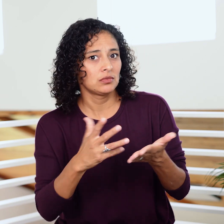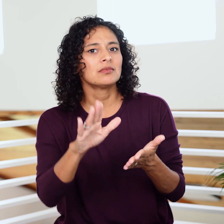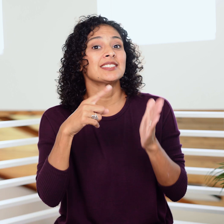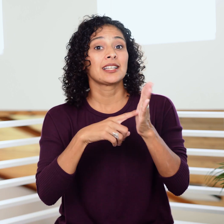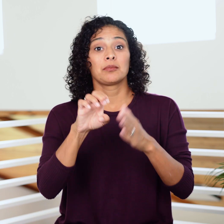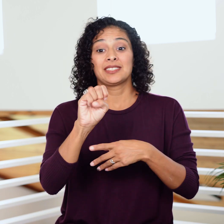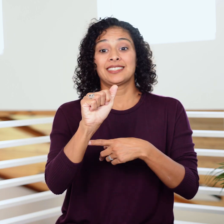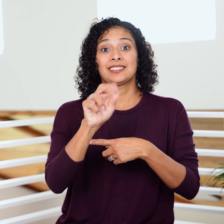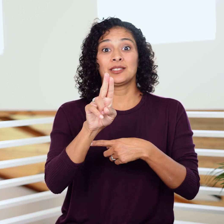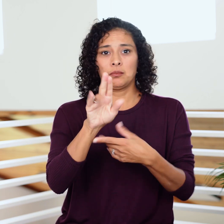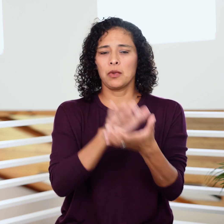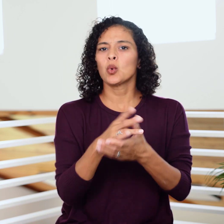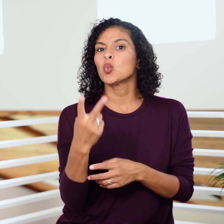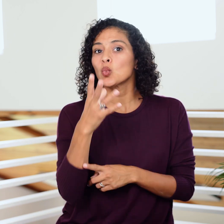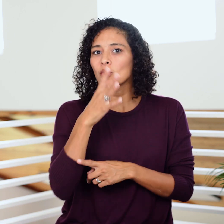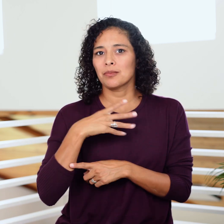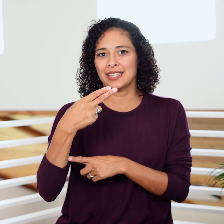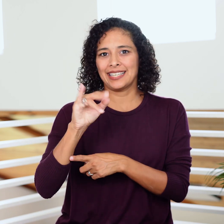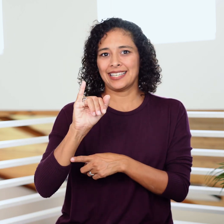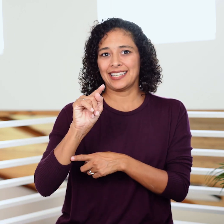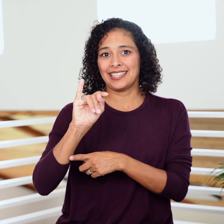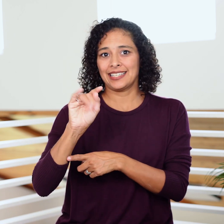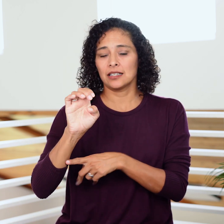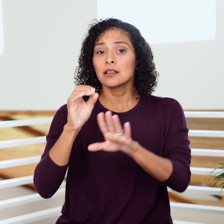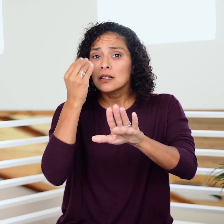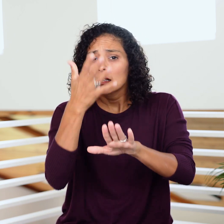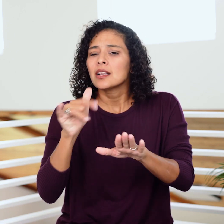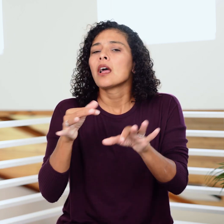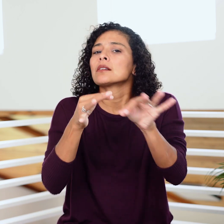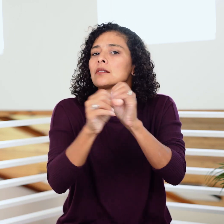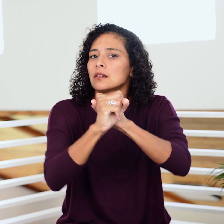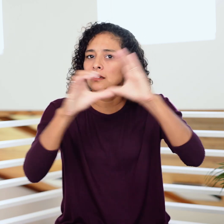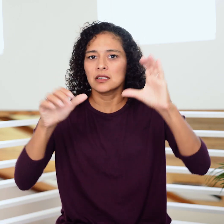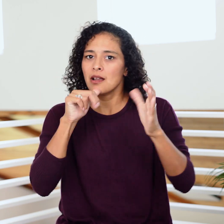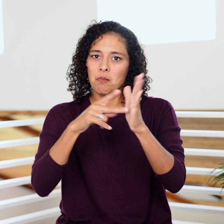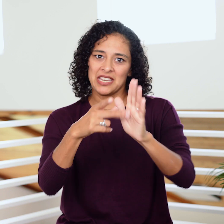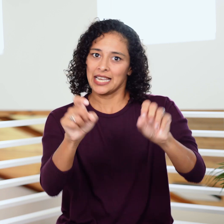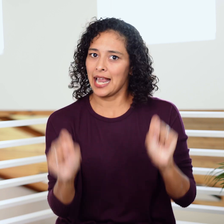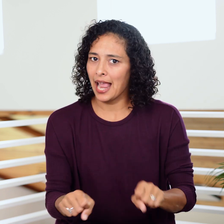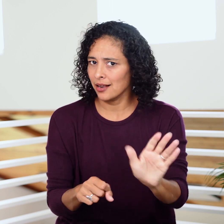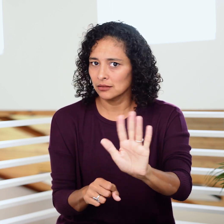Esau marries two Hittite women. Not only does he marry two women (this is descriptive not prescriptive),